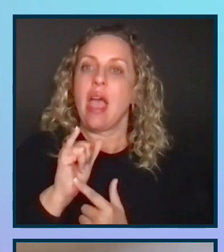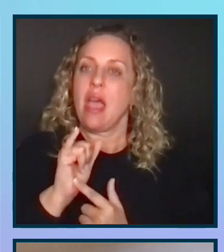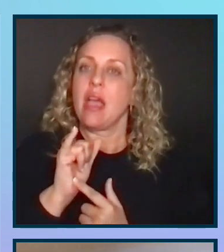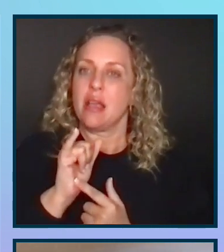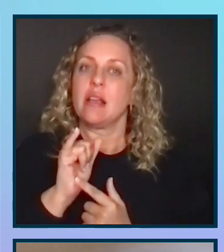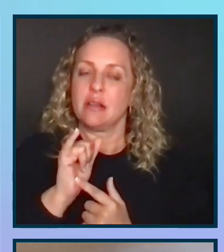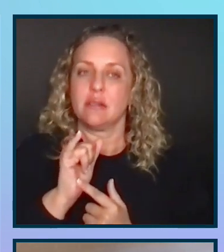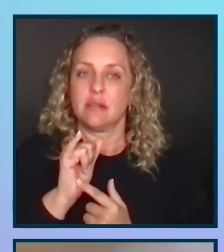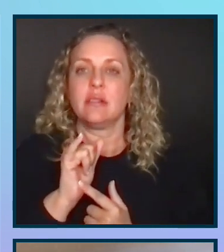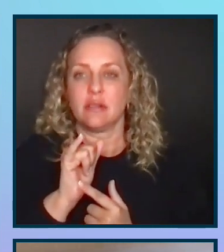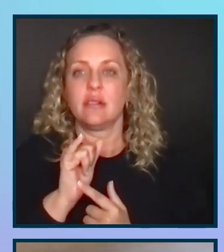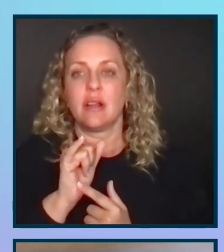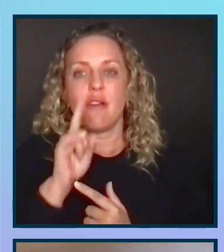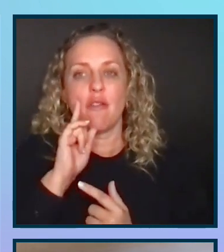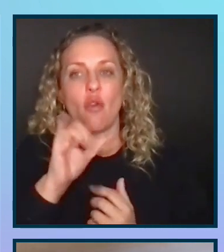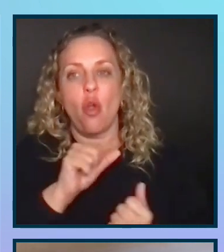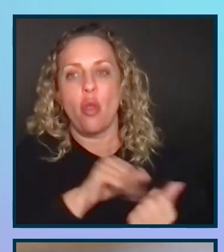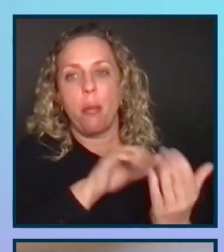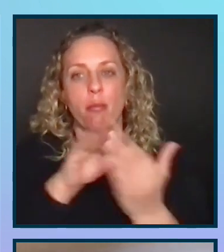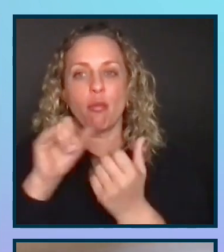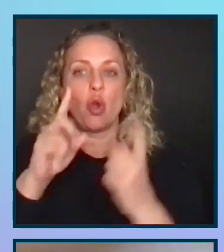to teaching graphic design at my university.